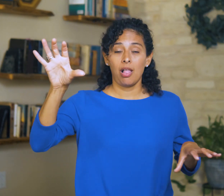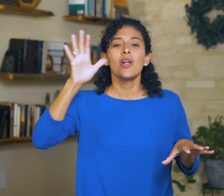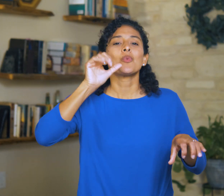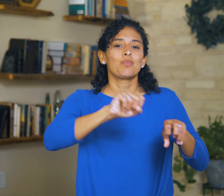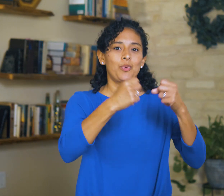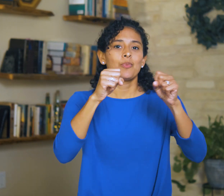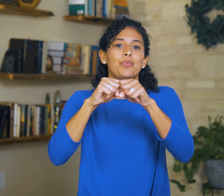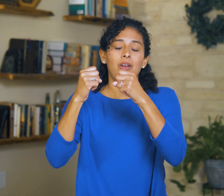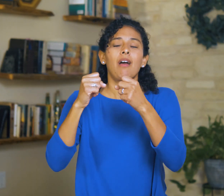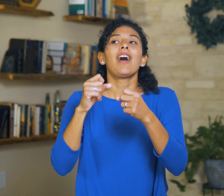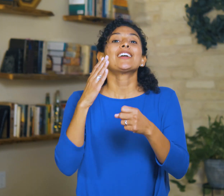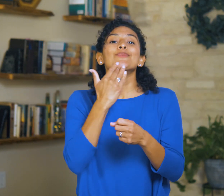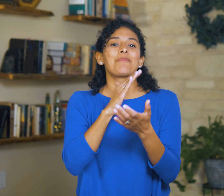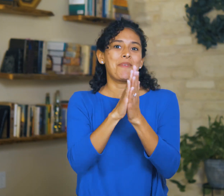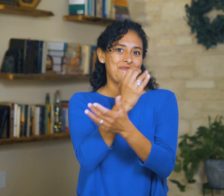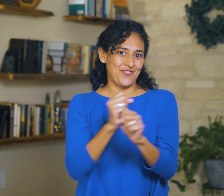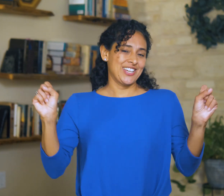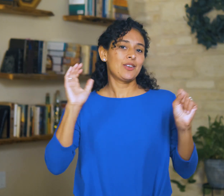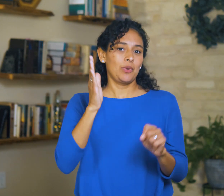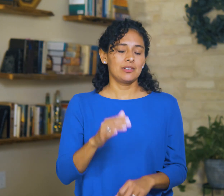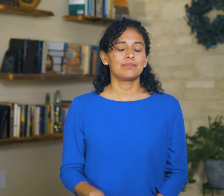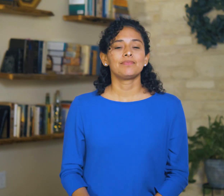will be broken, effectively freeing Israel.